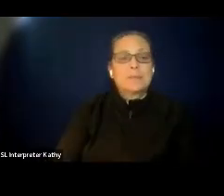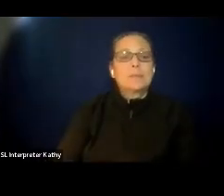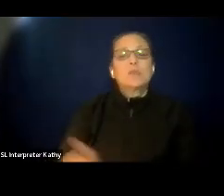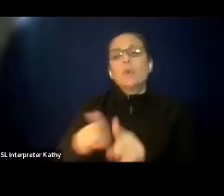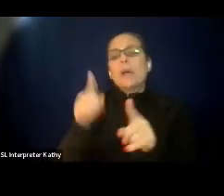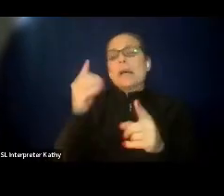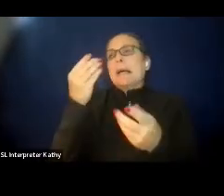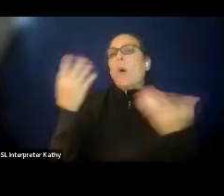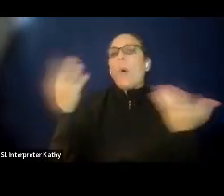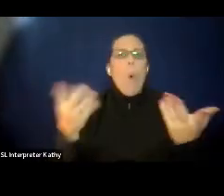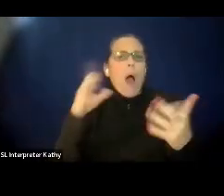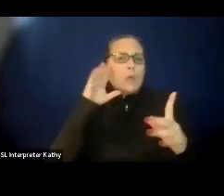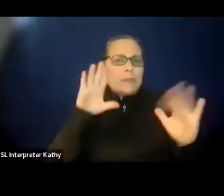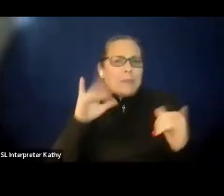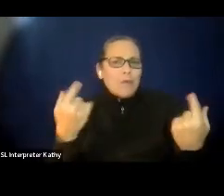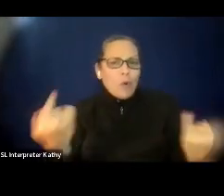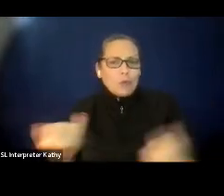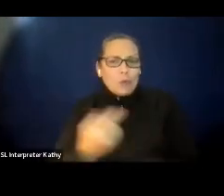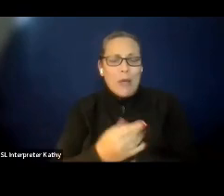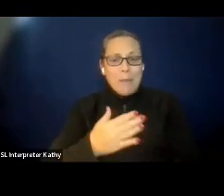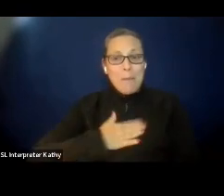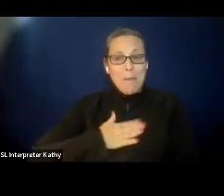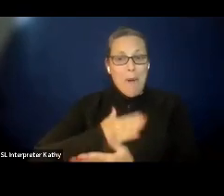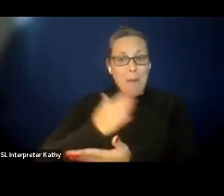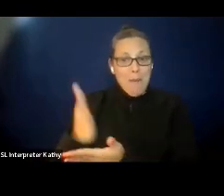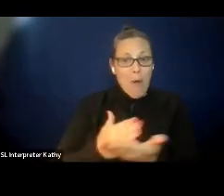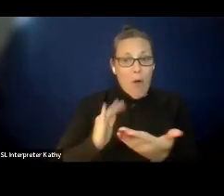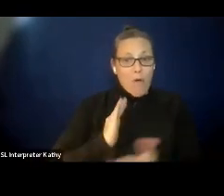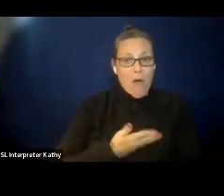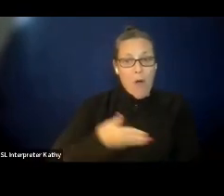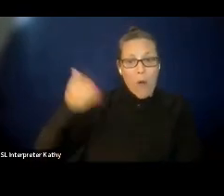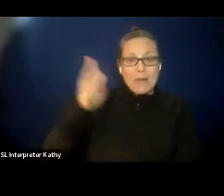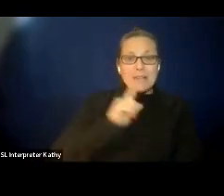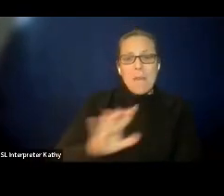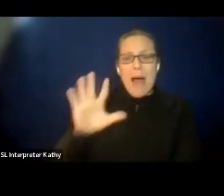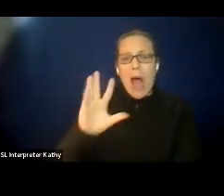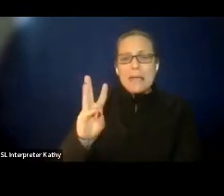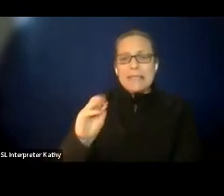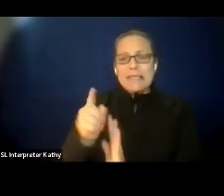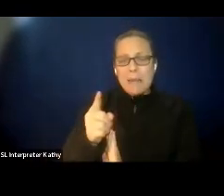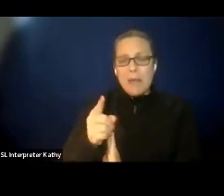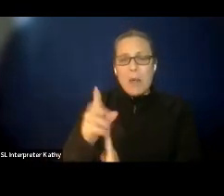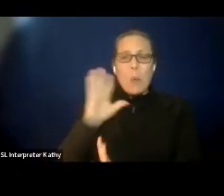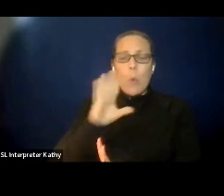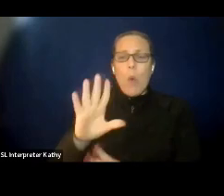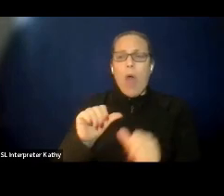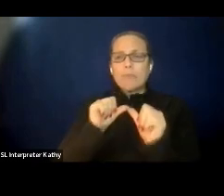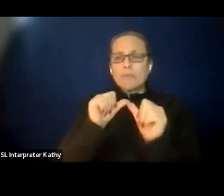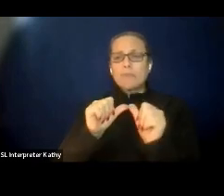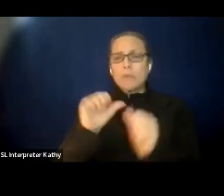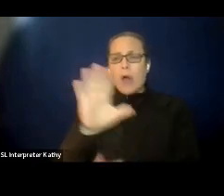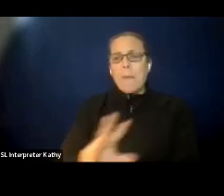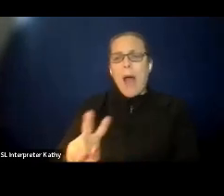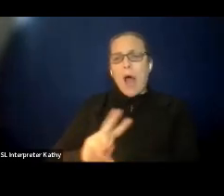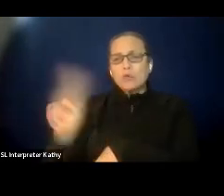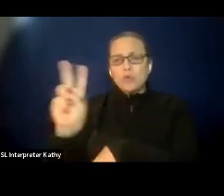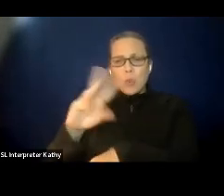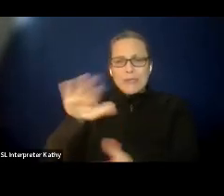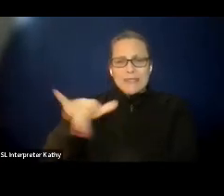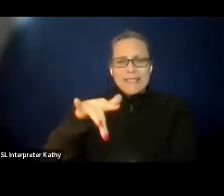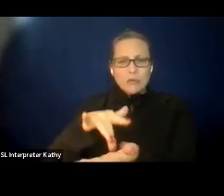office in Chicago. So just so you know what to expect. My